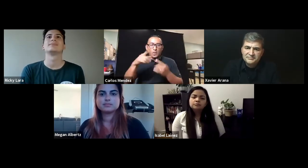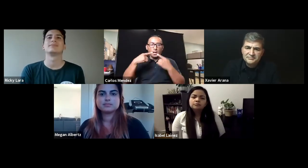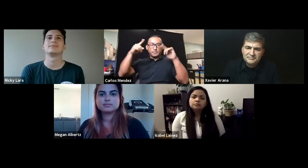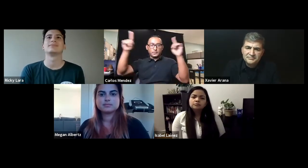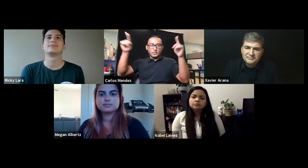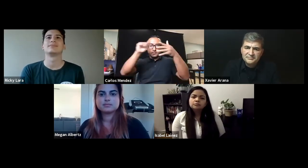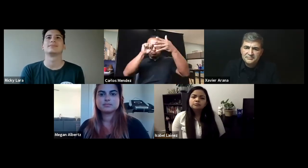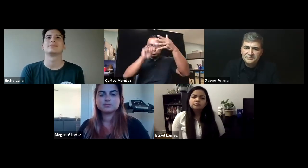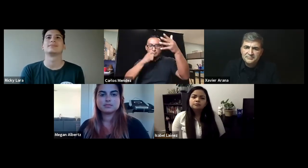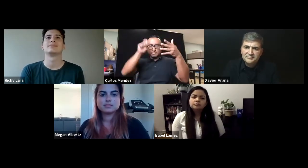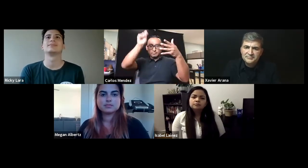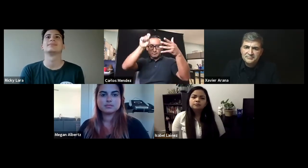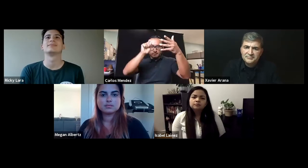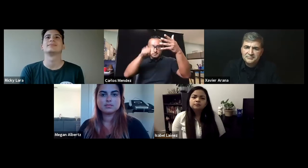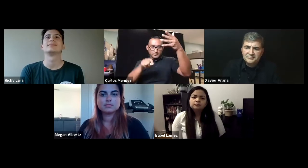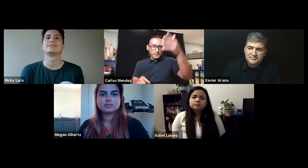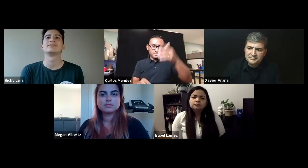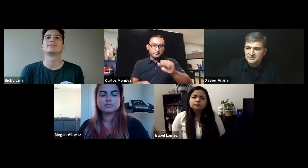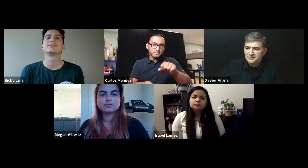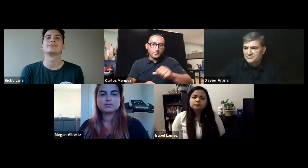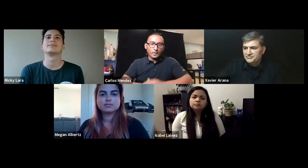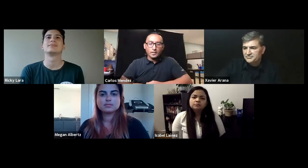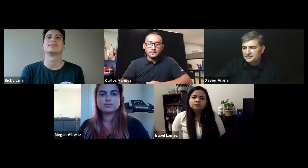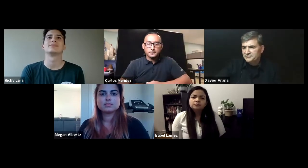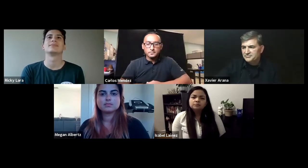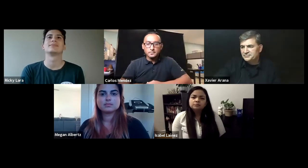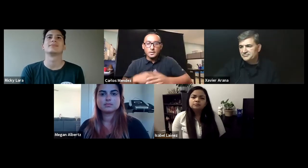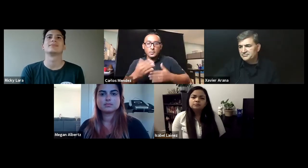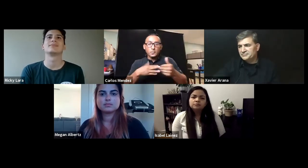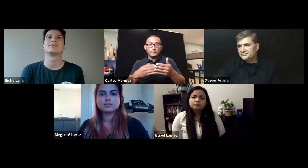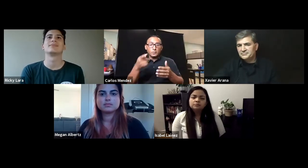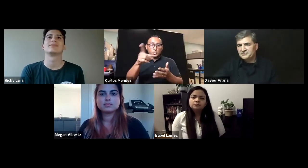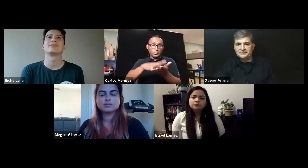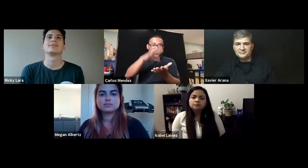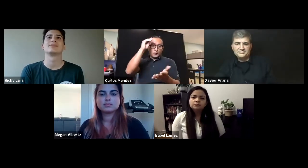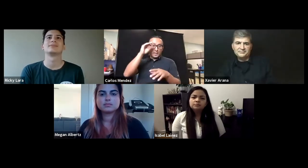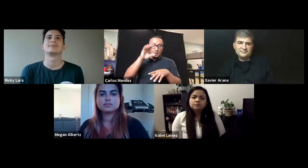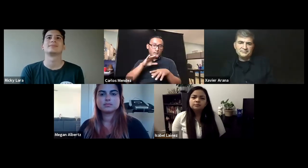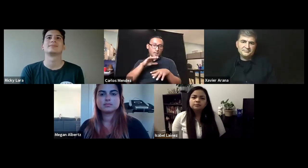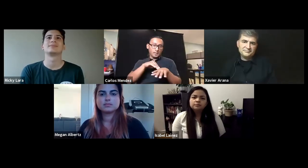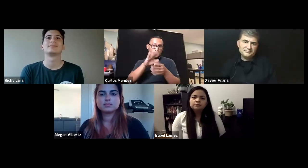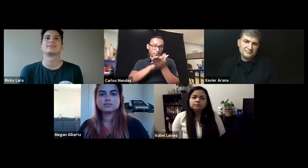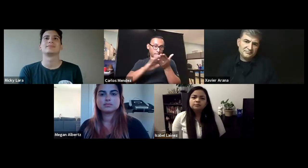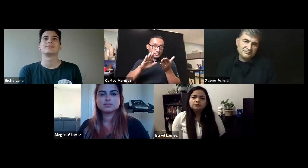Whatever you want to do in life, you make sure you have a checklist and check them all off.